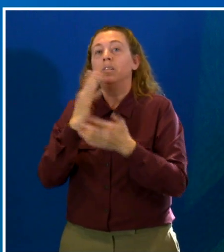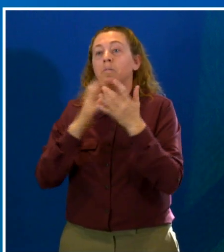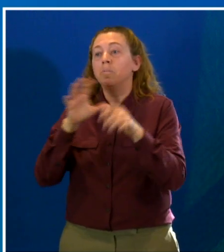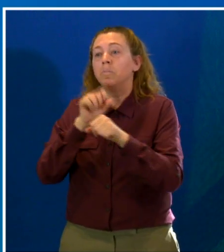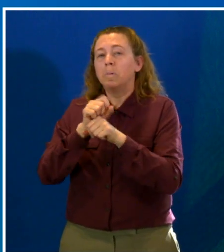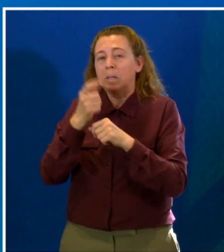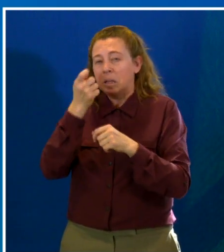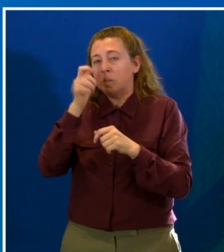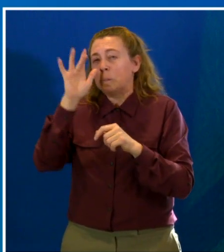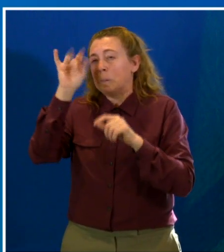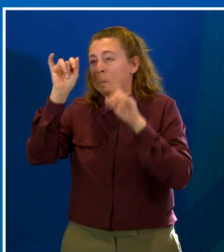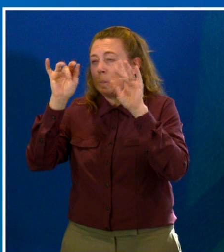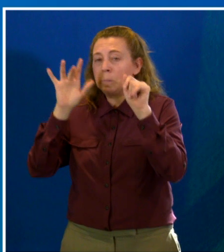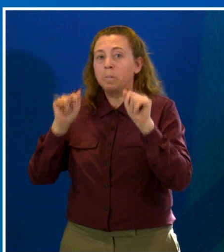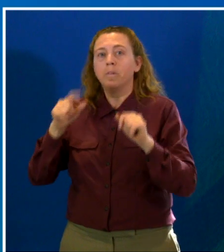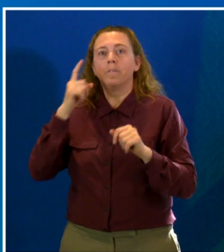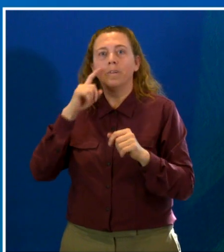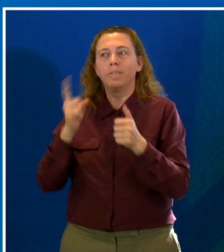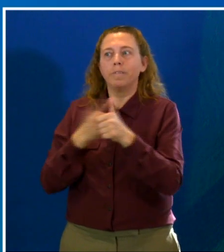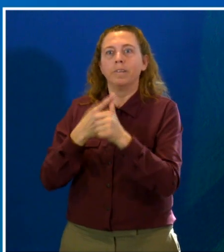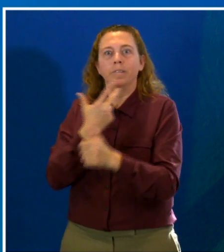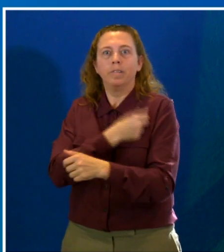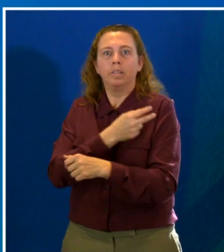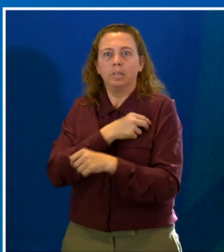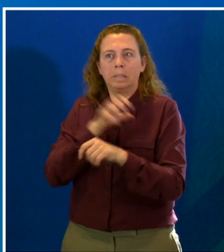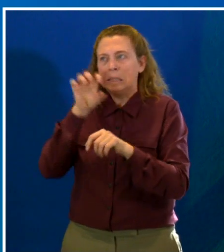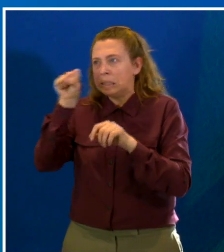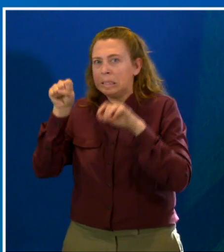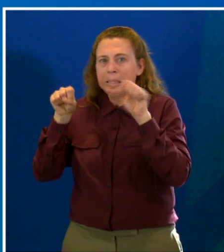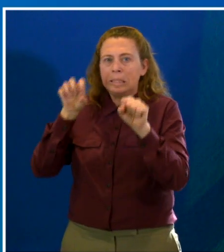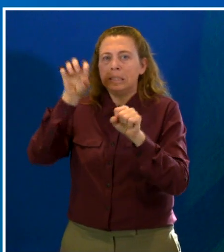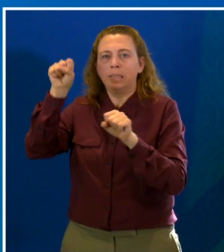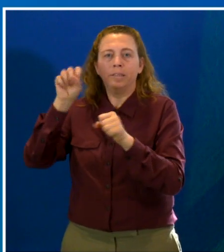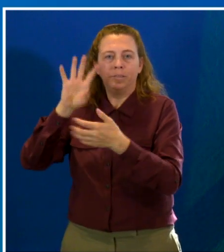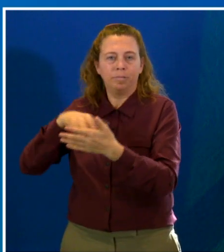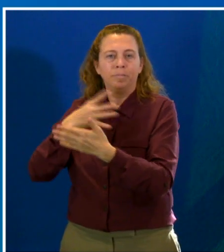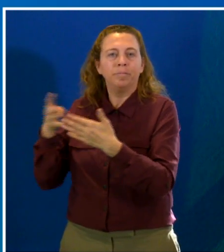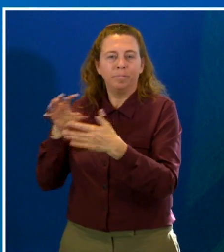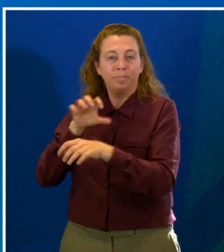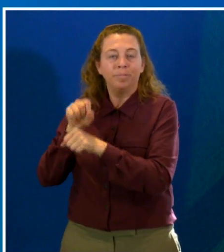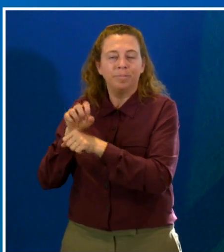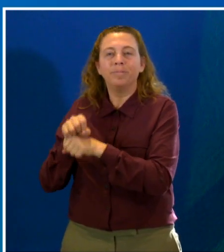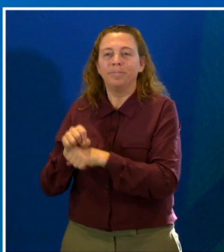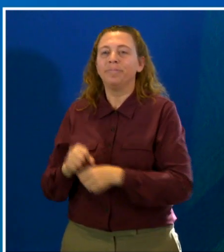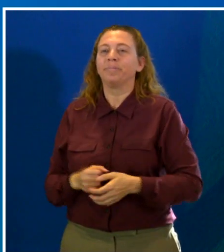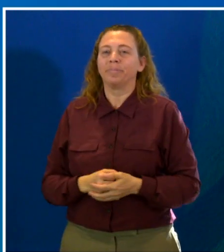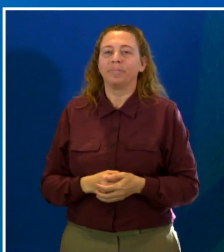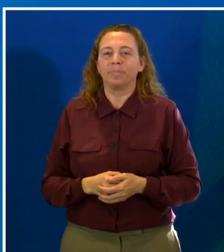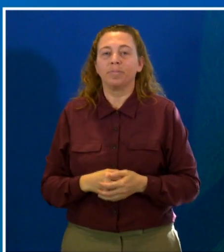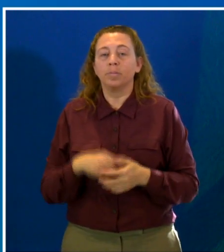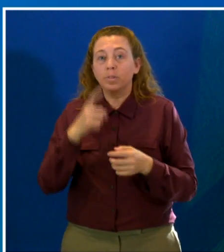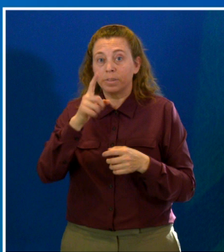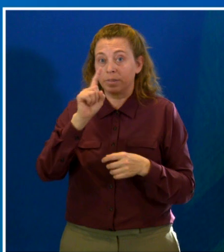Everyone who received their first dose at the site is scheduled to receive their second dose three weeks later at